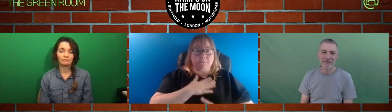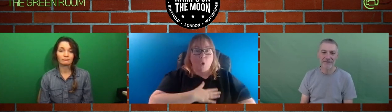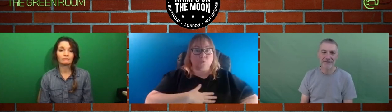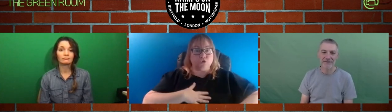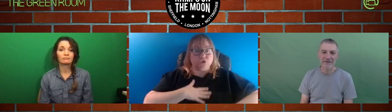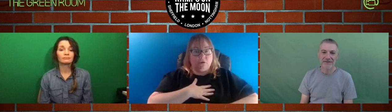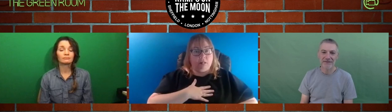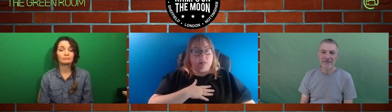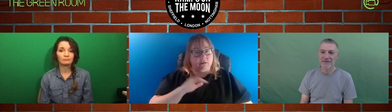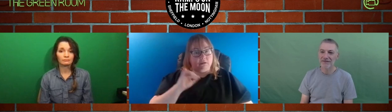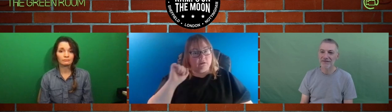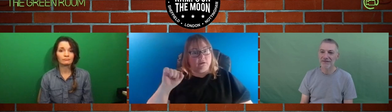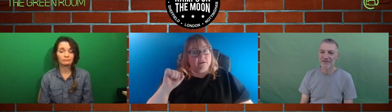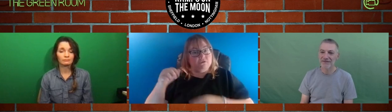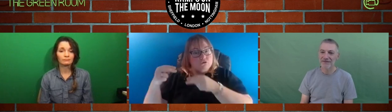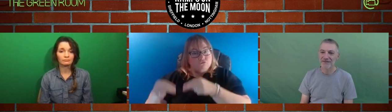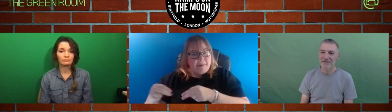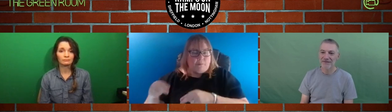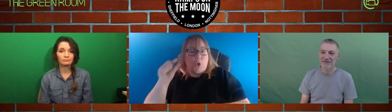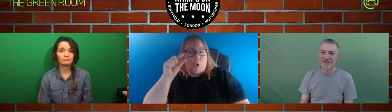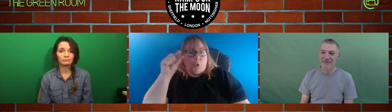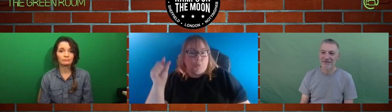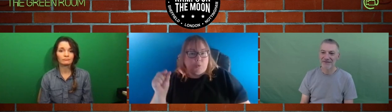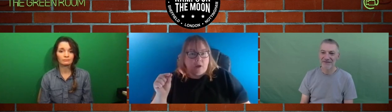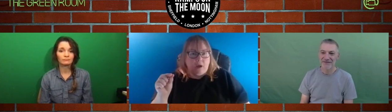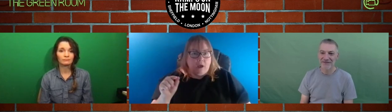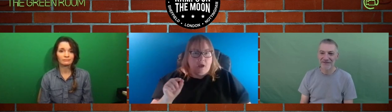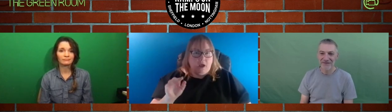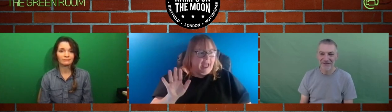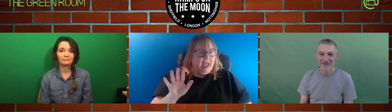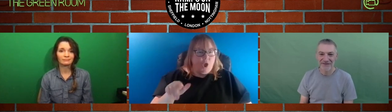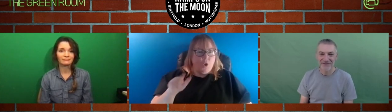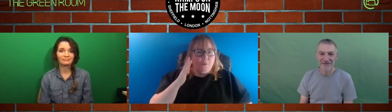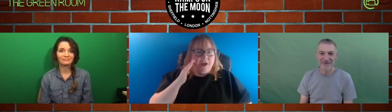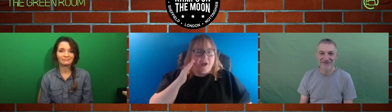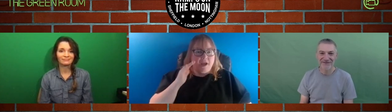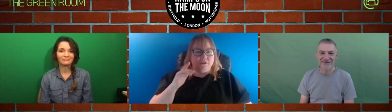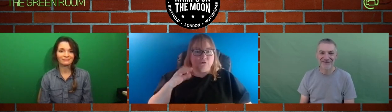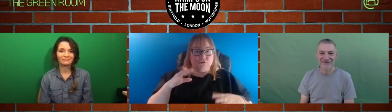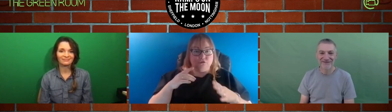and well for Luna but everyone kept thinking is Rebekah crying? Is Rebekah okay?